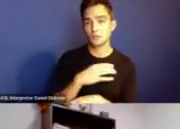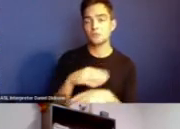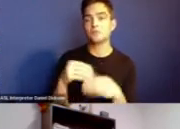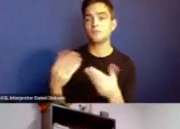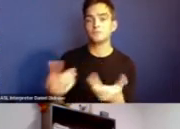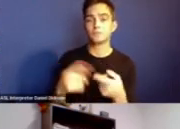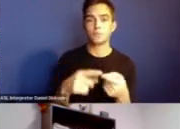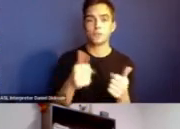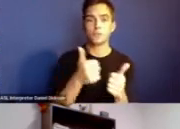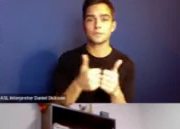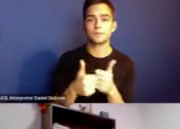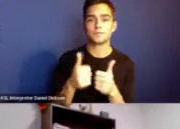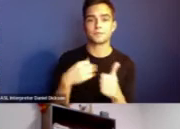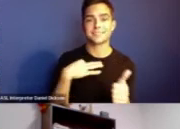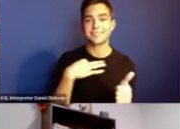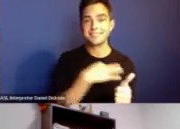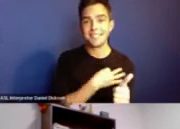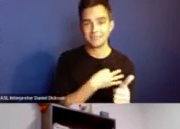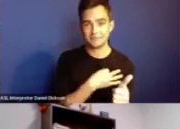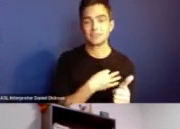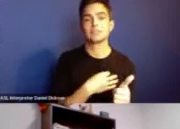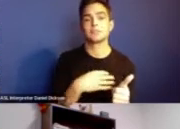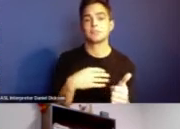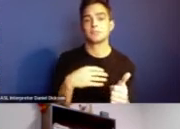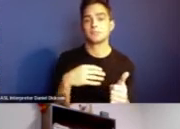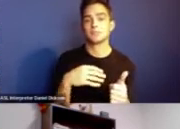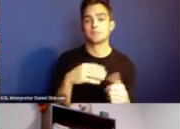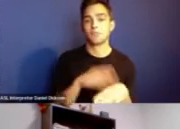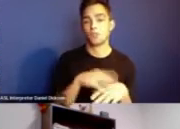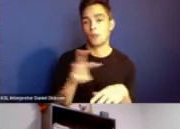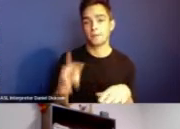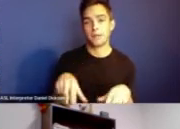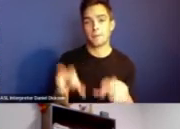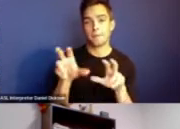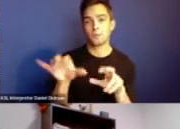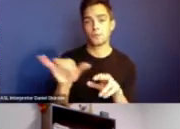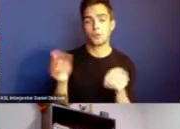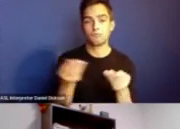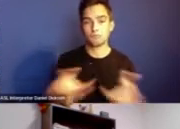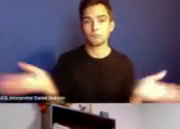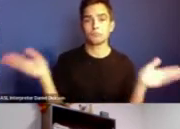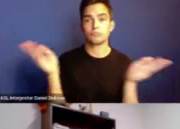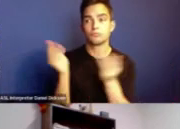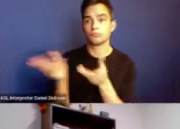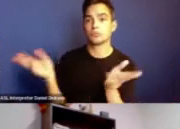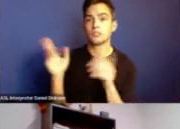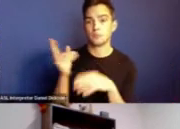our, our staff, and it's on it's on the website. So we're getting it out there as being used. But